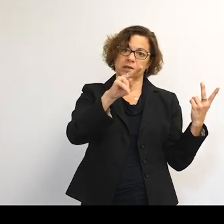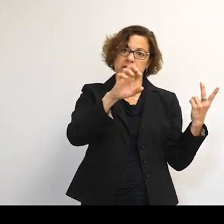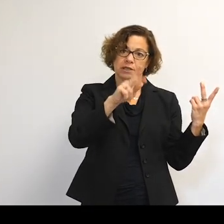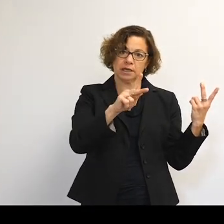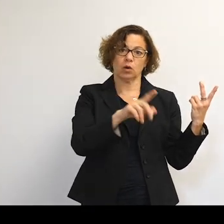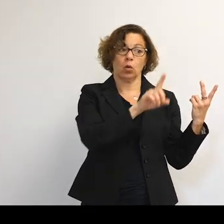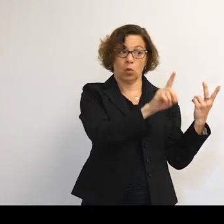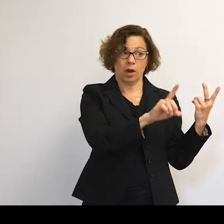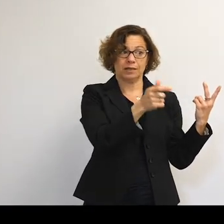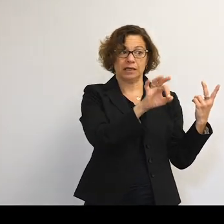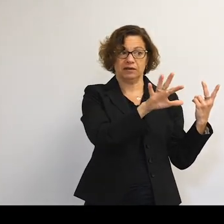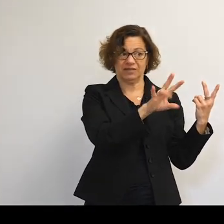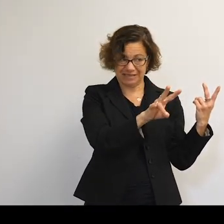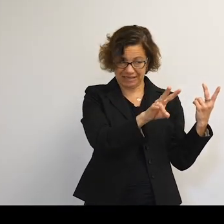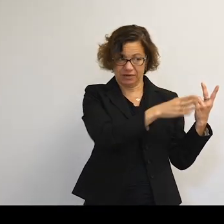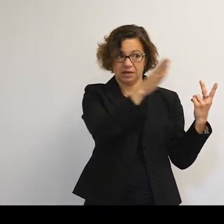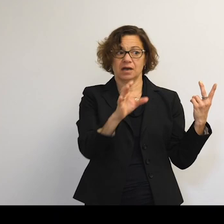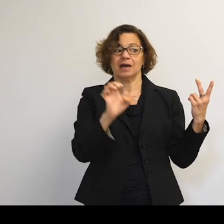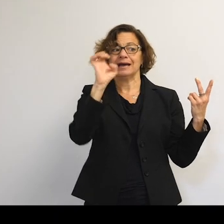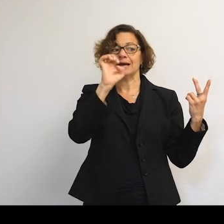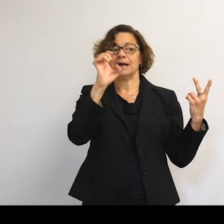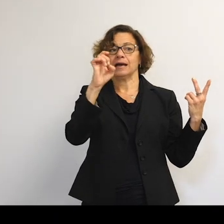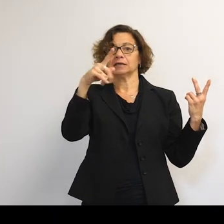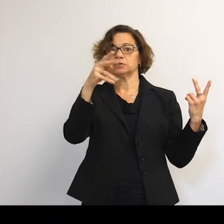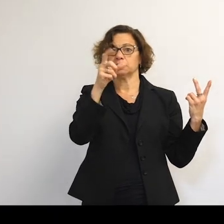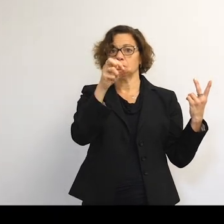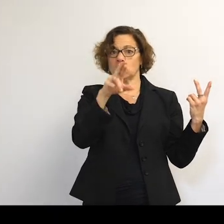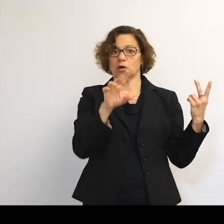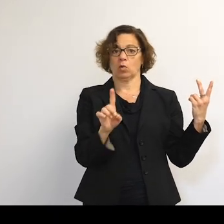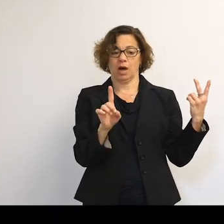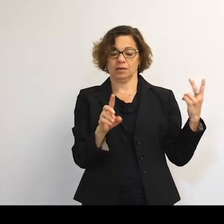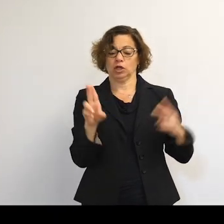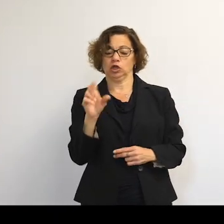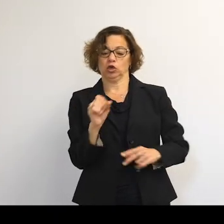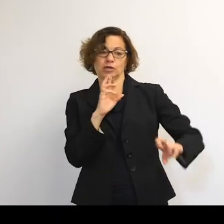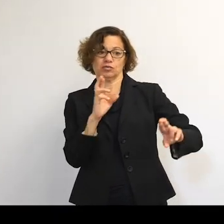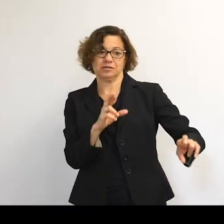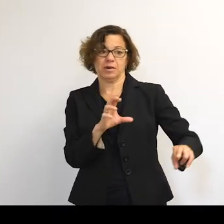in 1957 and Explorer 1, the US response to Sputnik,